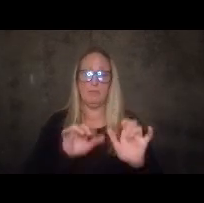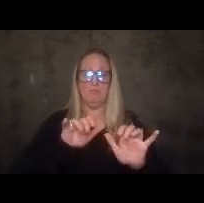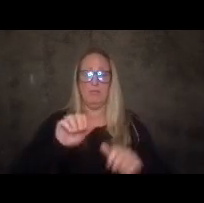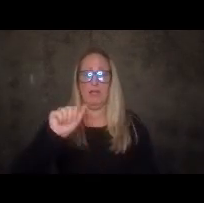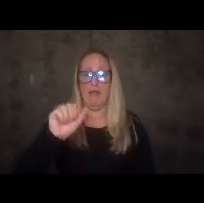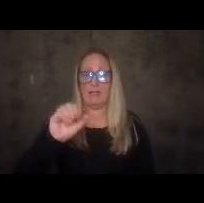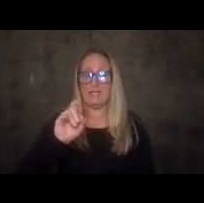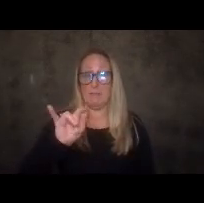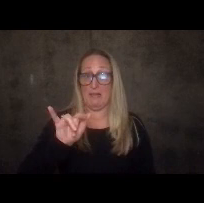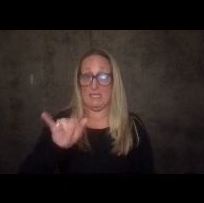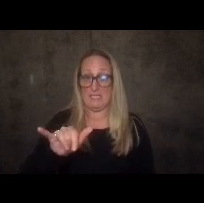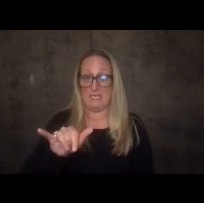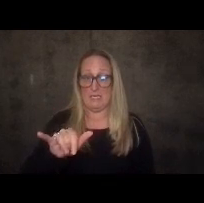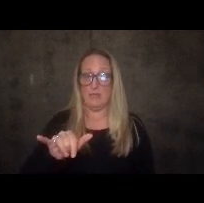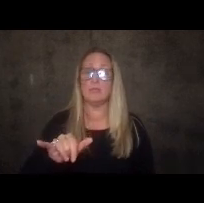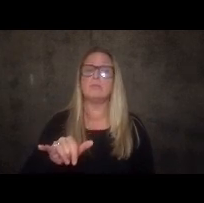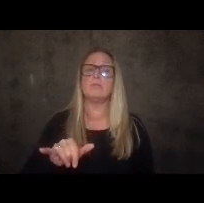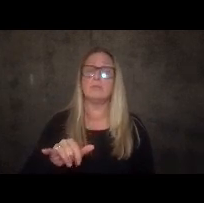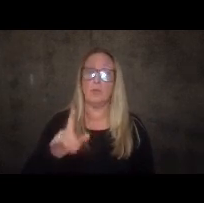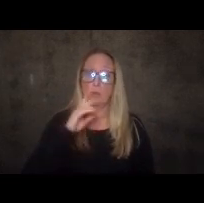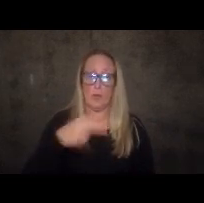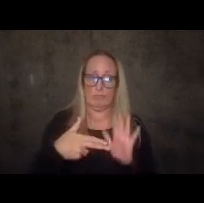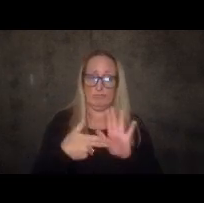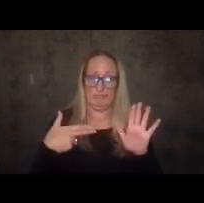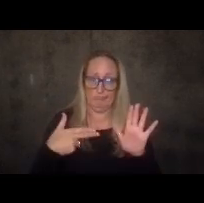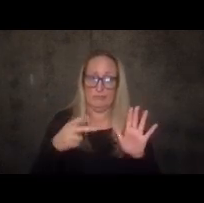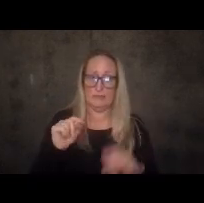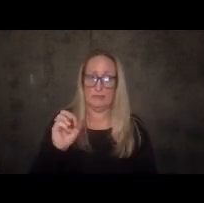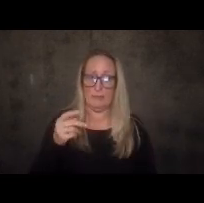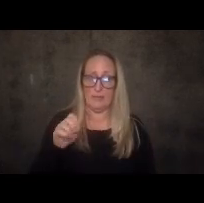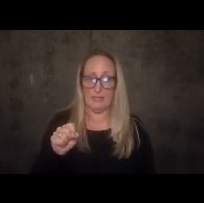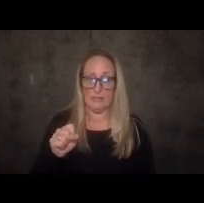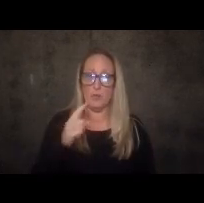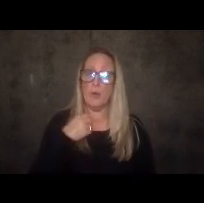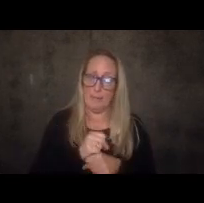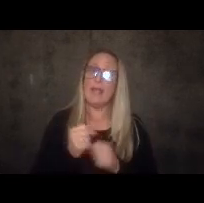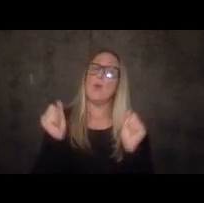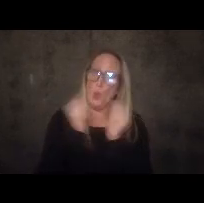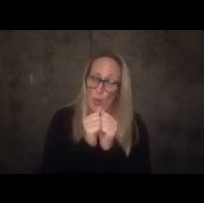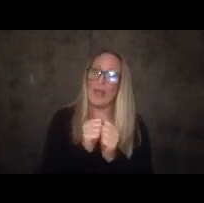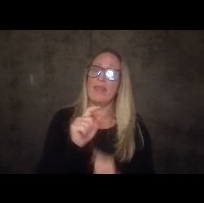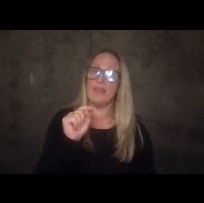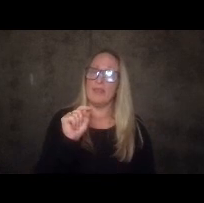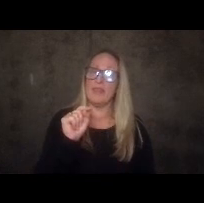accessibility. We do mark. Templates that were made with accessibility in mind in the